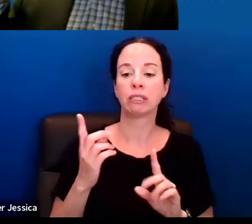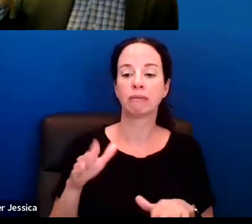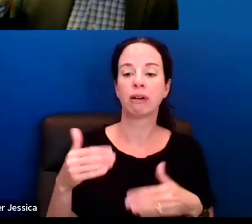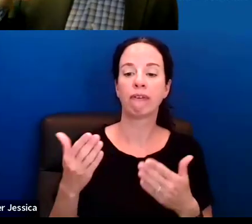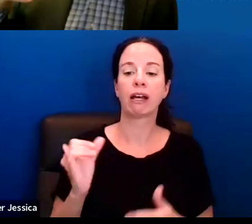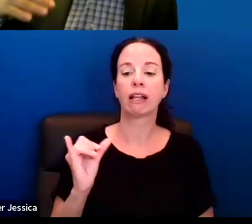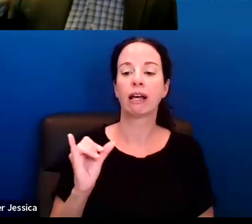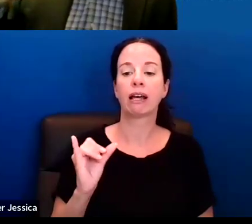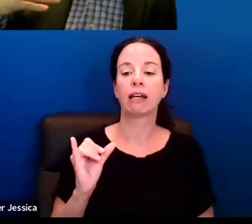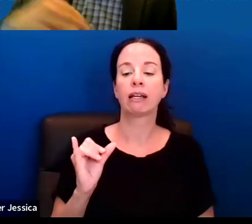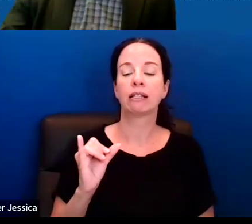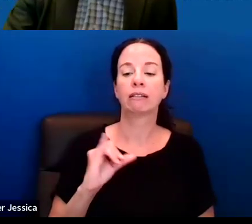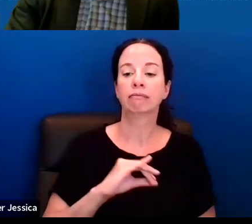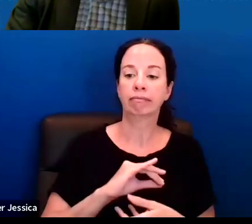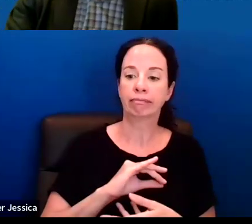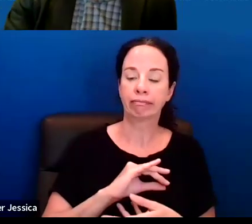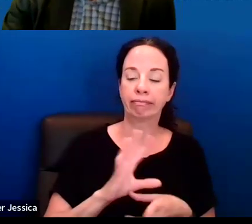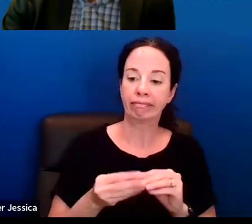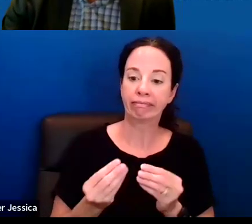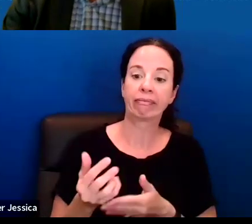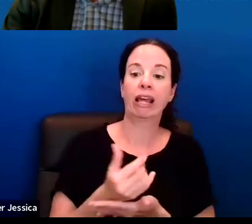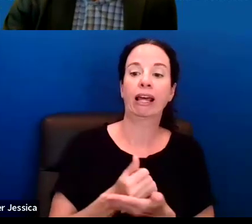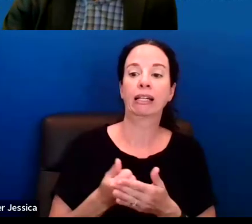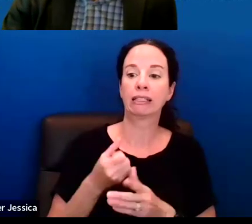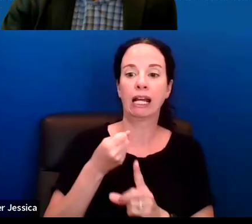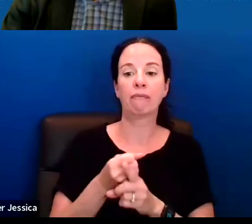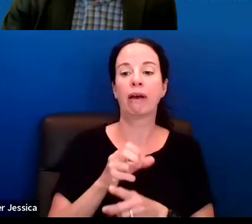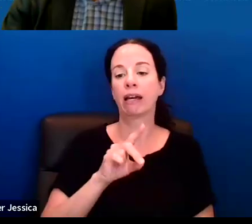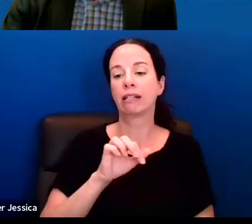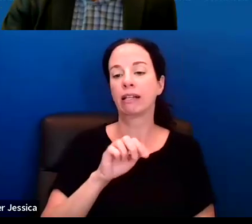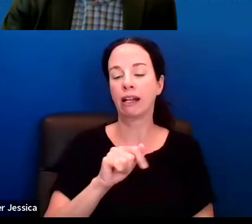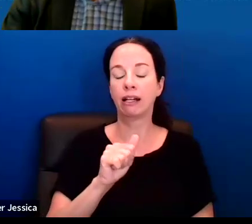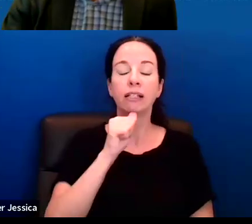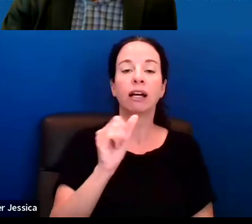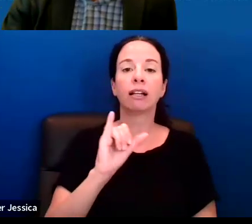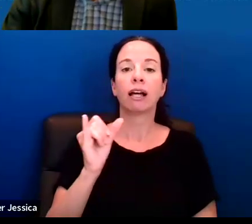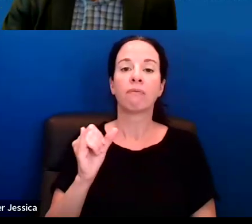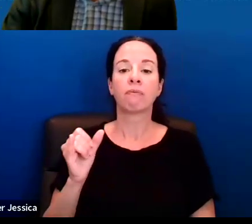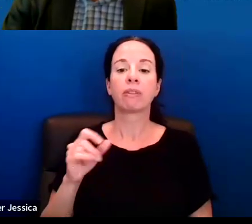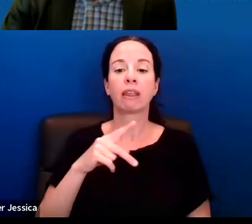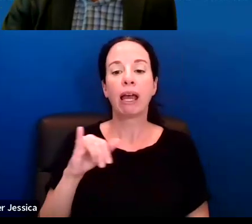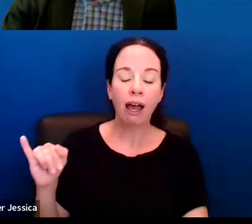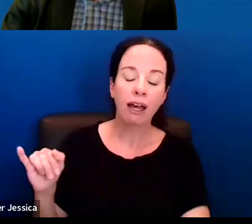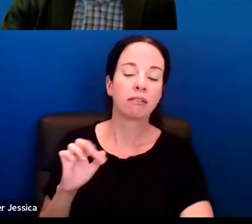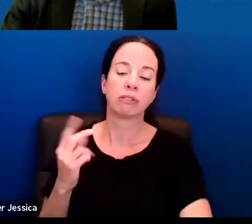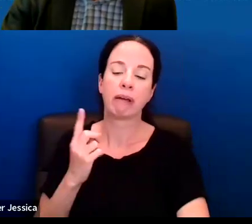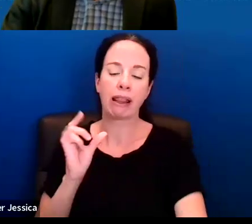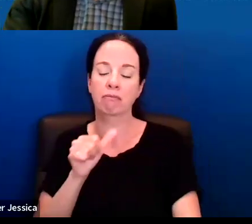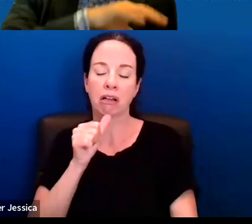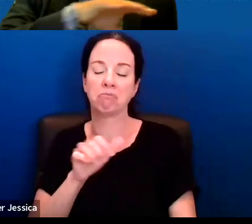aggregated, you know, impact data, not publicly, you know, not PII or stuff like that, to just say,